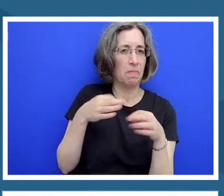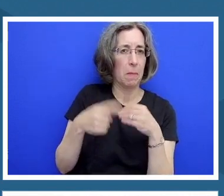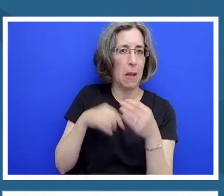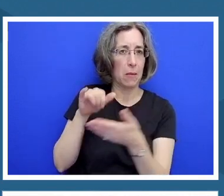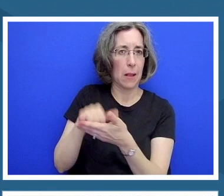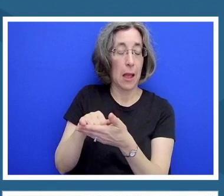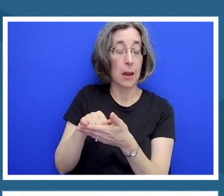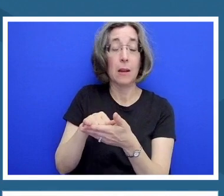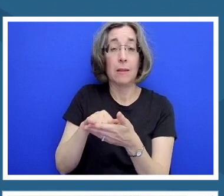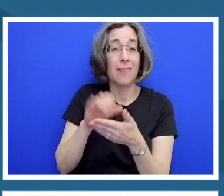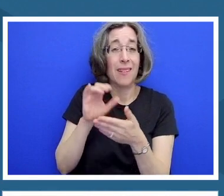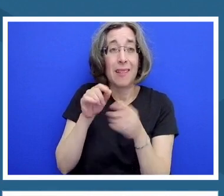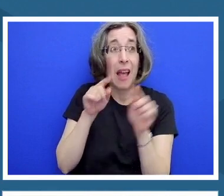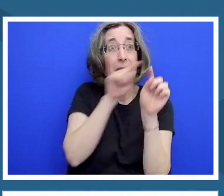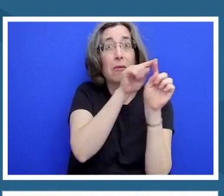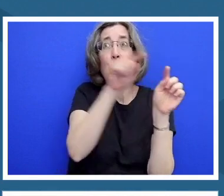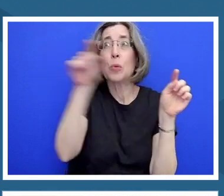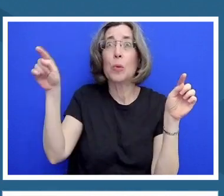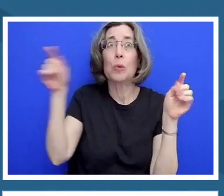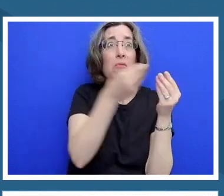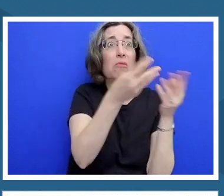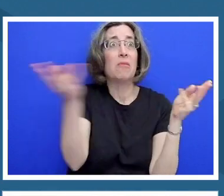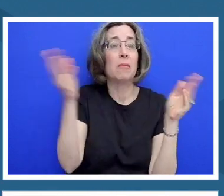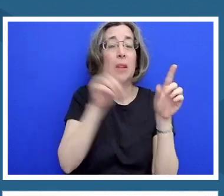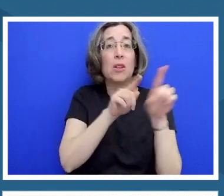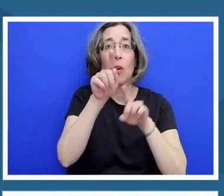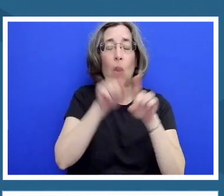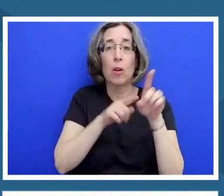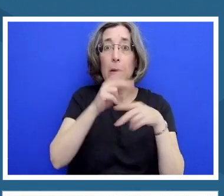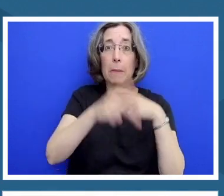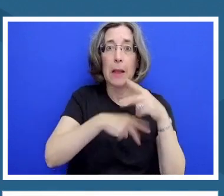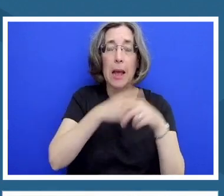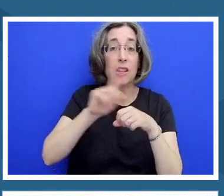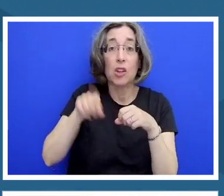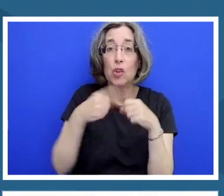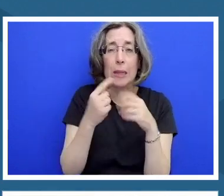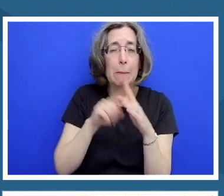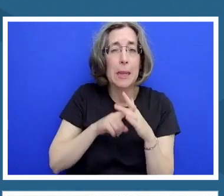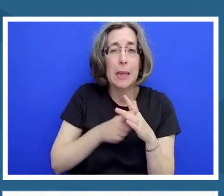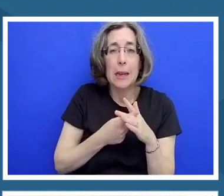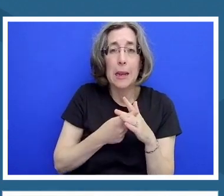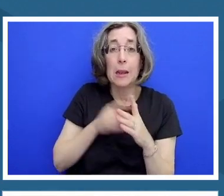um you know james webb is going to be working for about 20